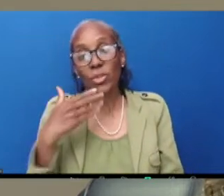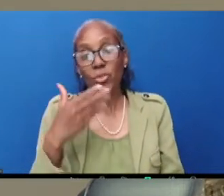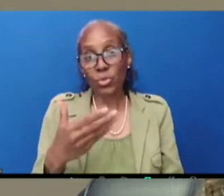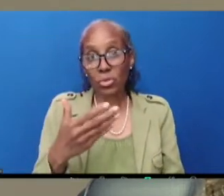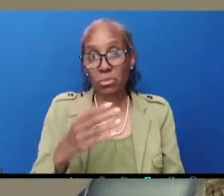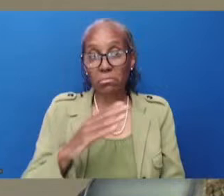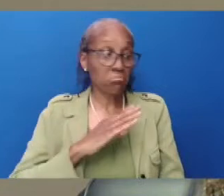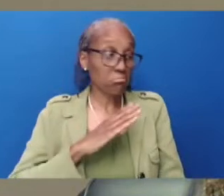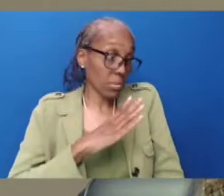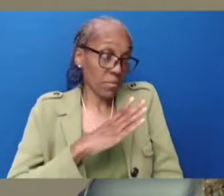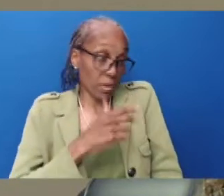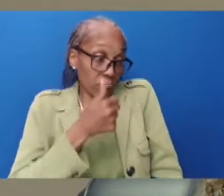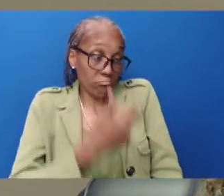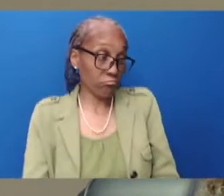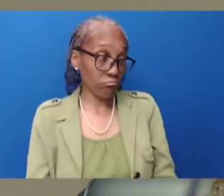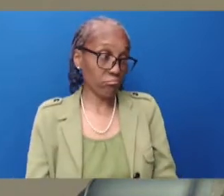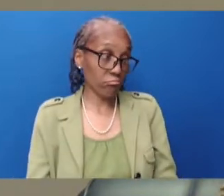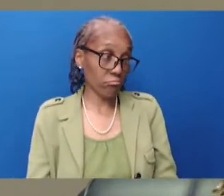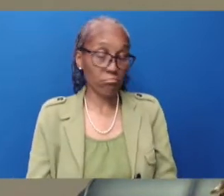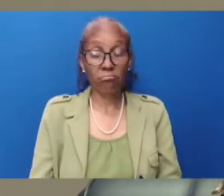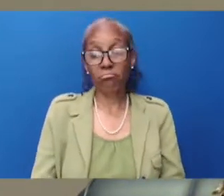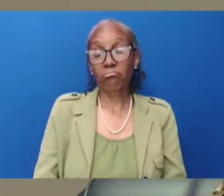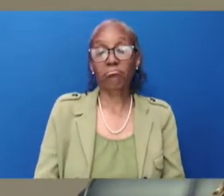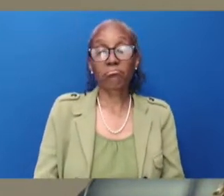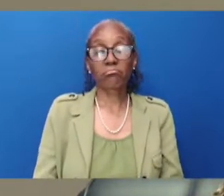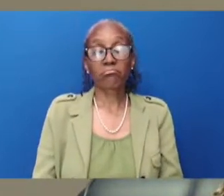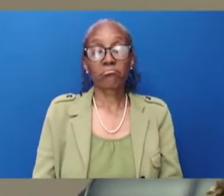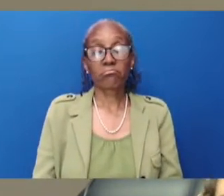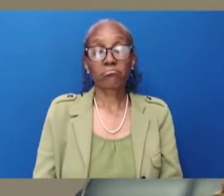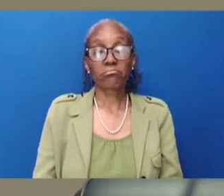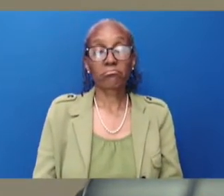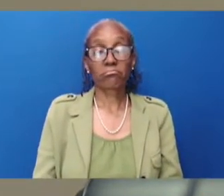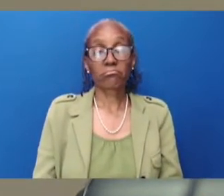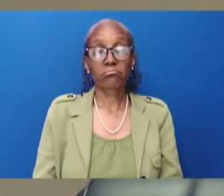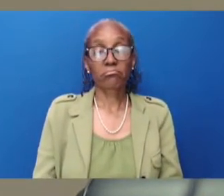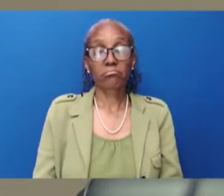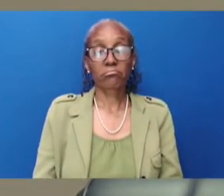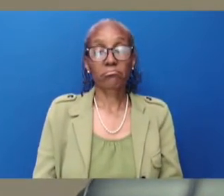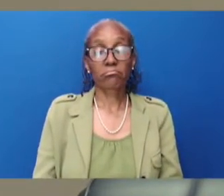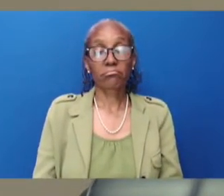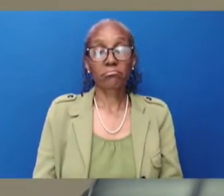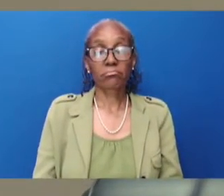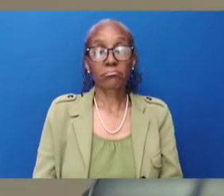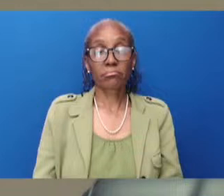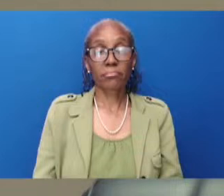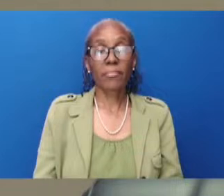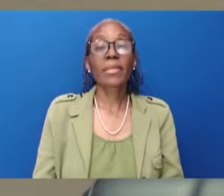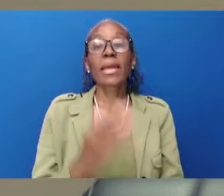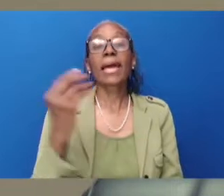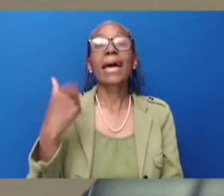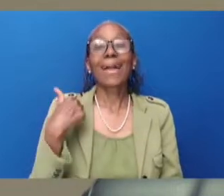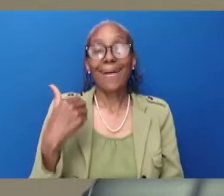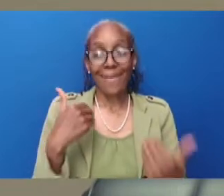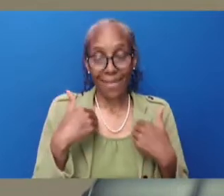THE ALREADY SMALL FUND BALANCE. SO YOU'RE GOOD WITH THAT?